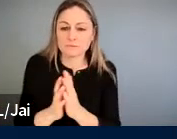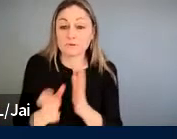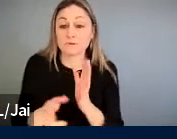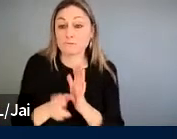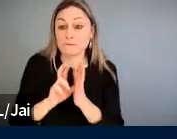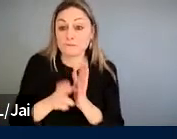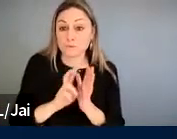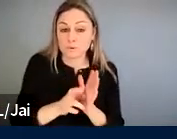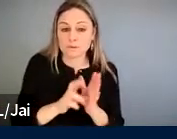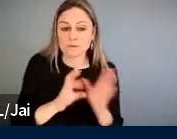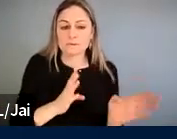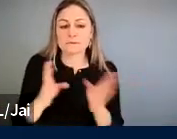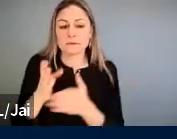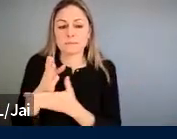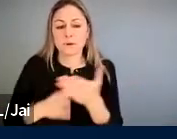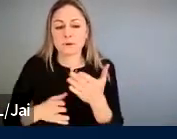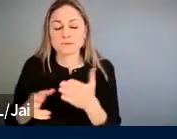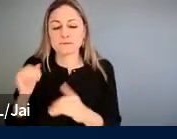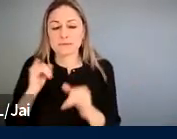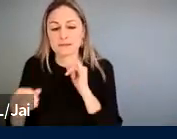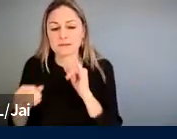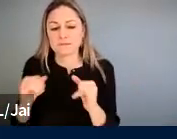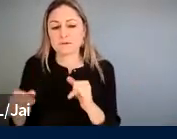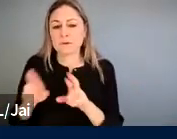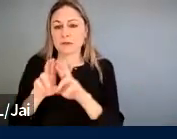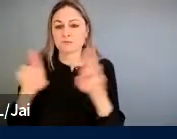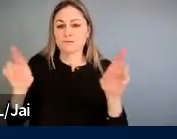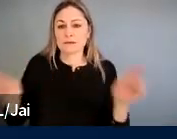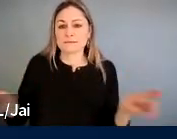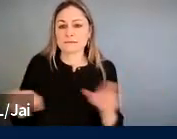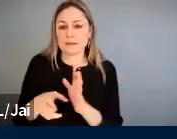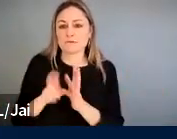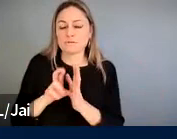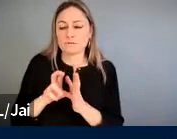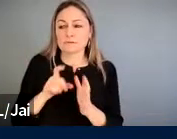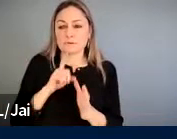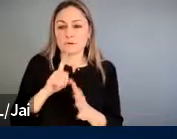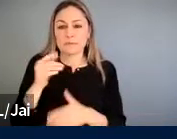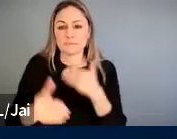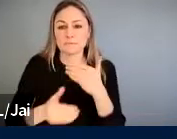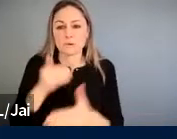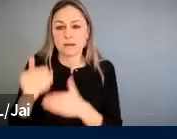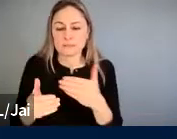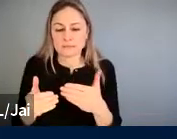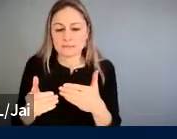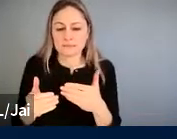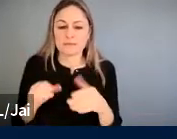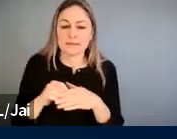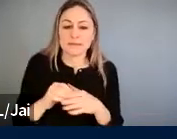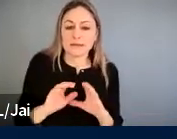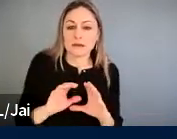Parts of the interview and review any interviews that are processed in whole or in part with AI